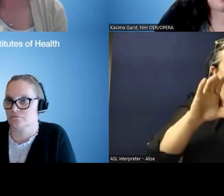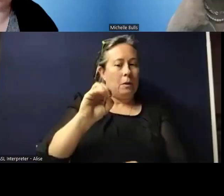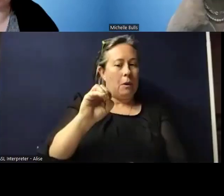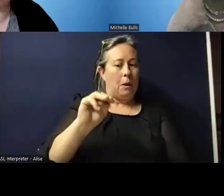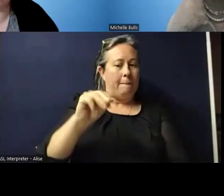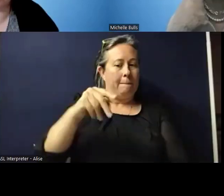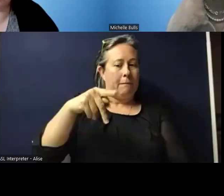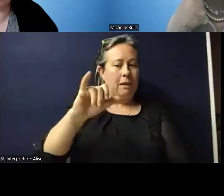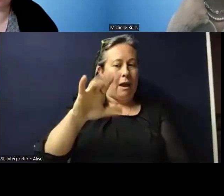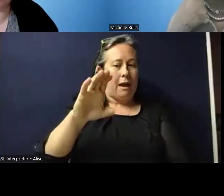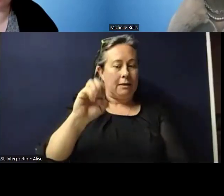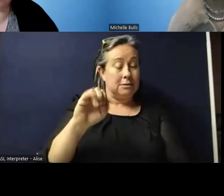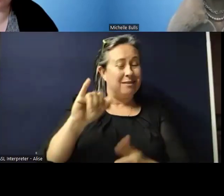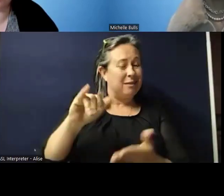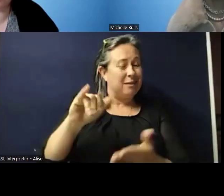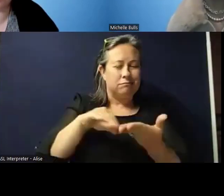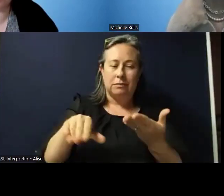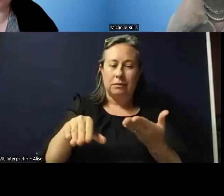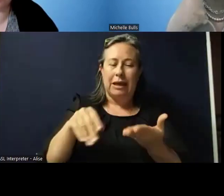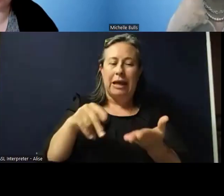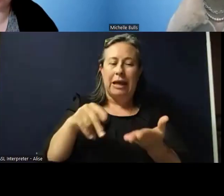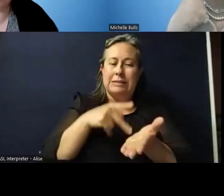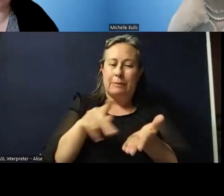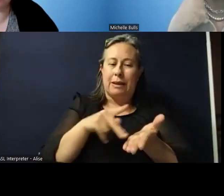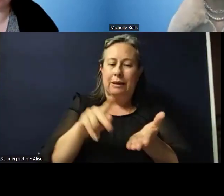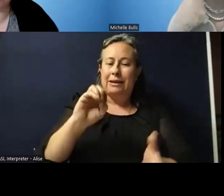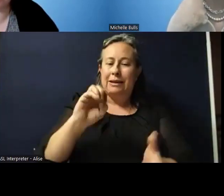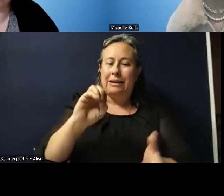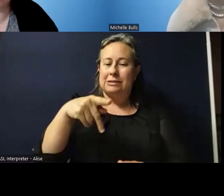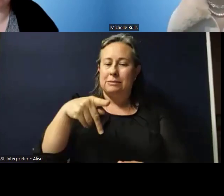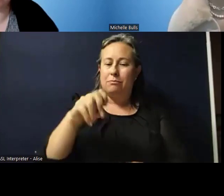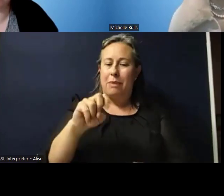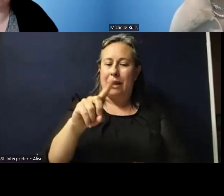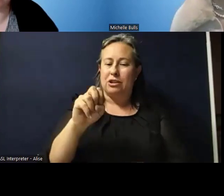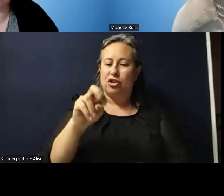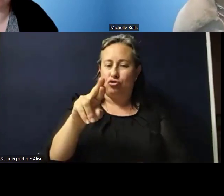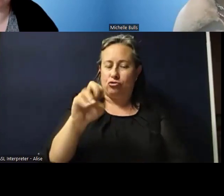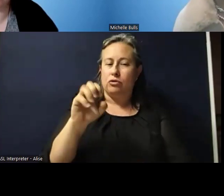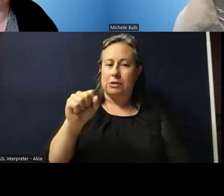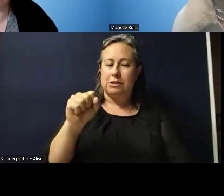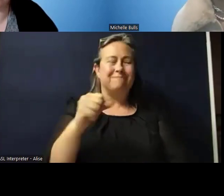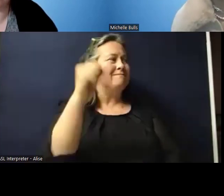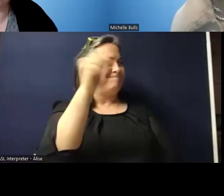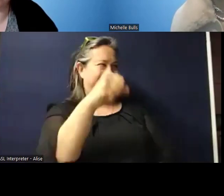Kristin Ta: And that excludes expenditures. Michelle Bulls: That does exclude ... Yeah. Mm-hmm, and I think we put that on the slide, as well.